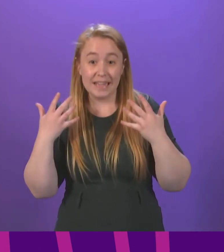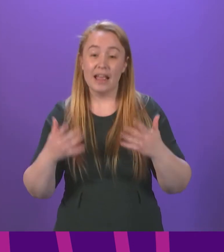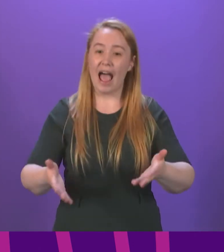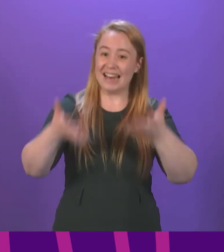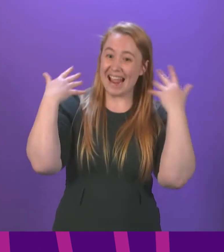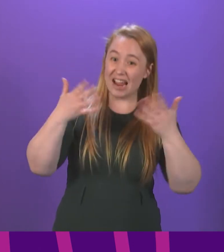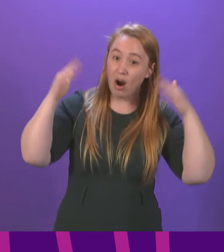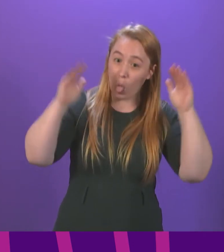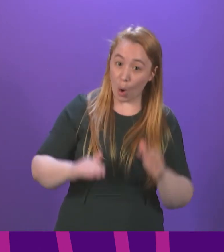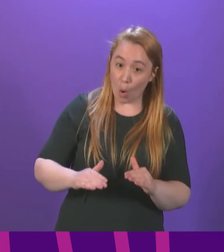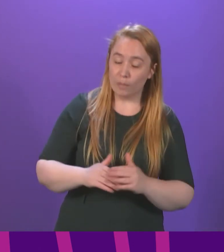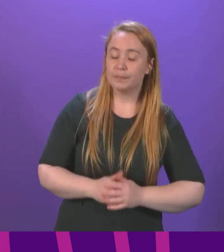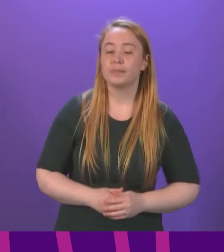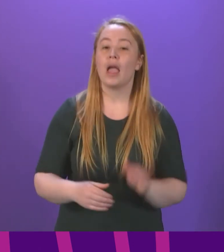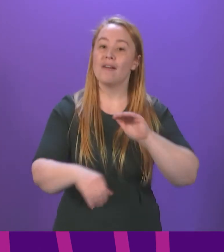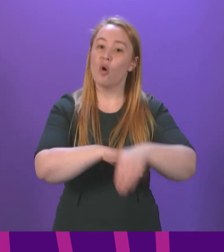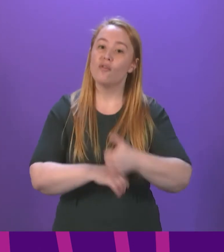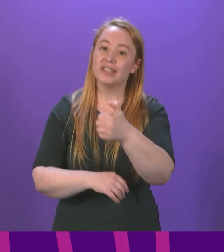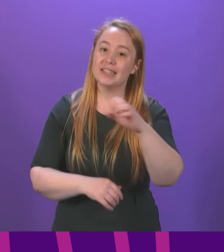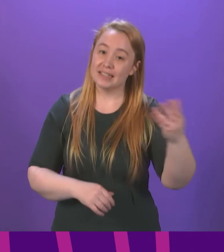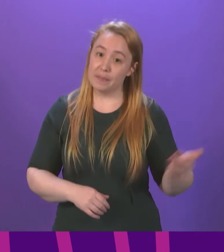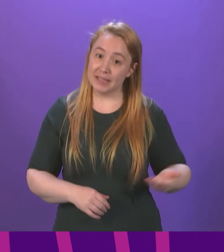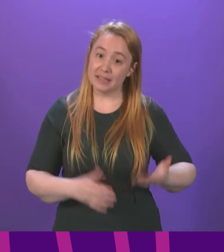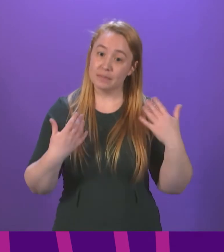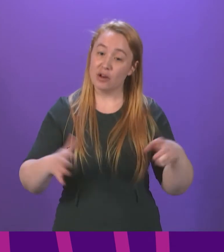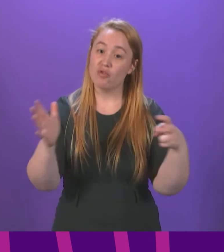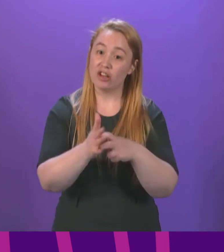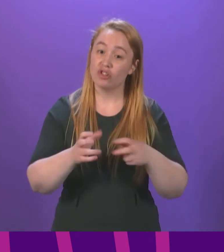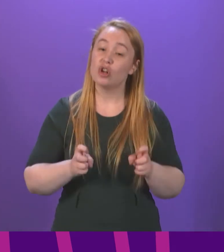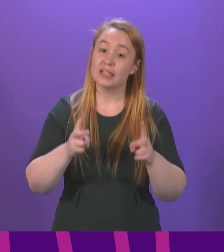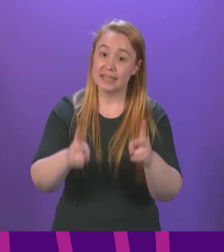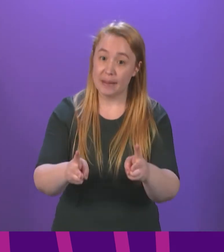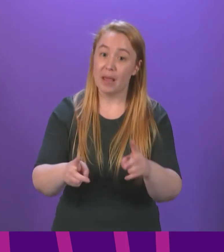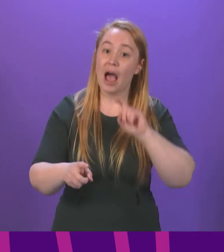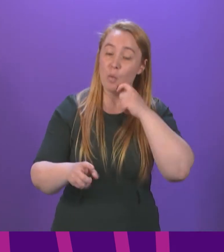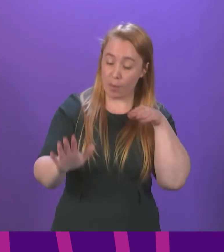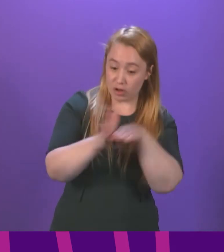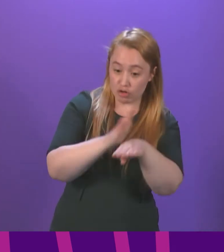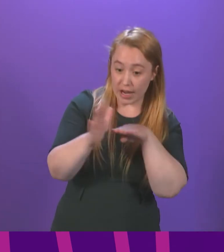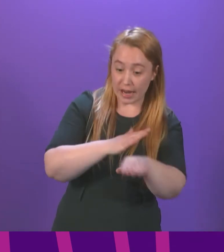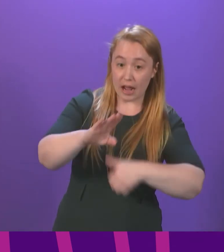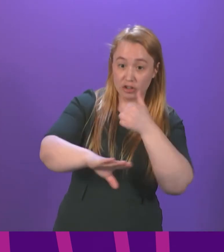More than 60 businesses are now registered with the scheme and are undergoing the relevant training and induction processes.